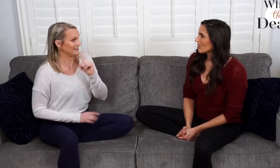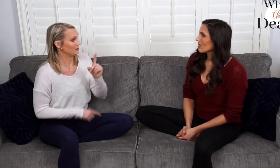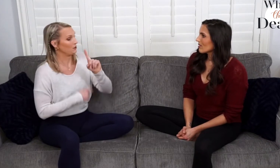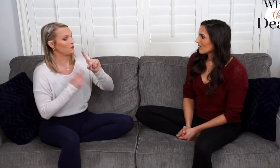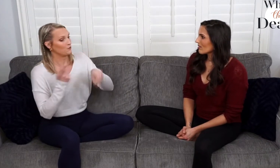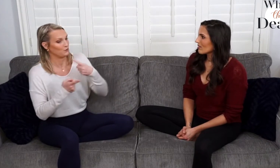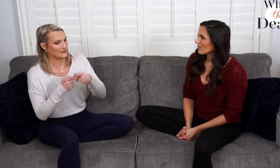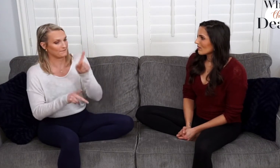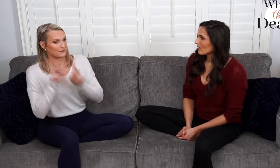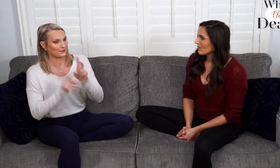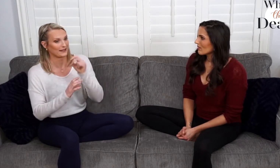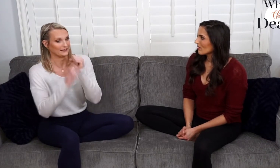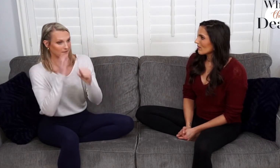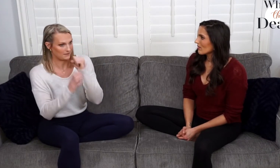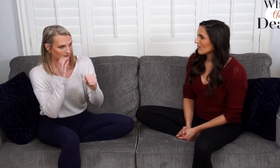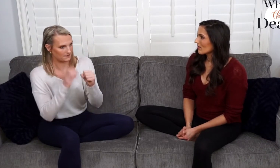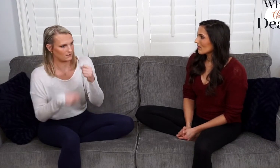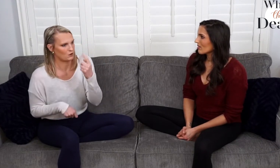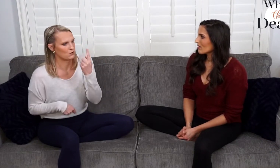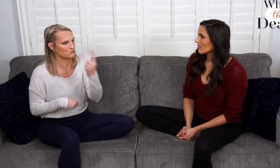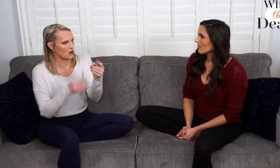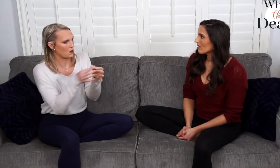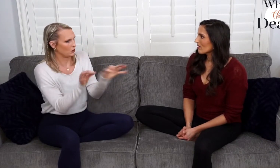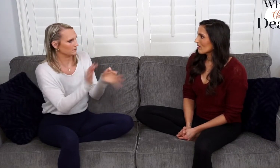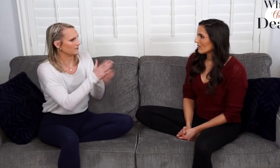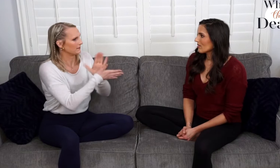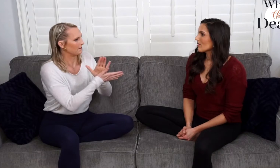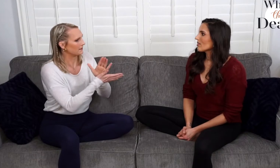being because when people simcom, one language